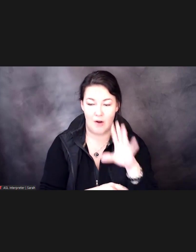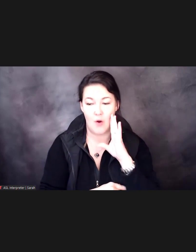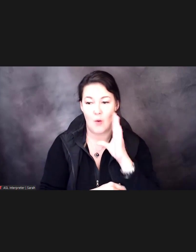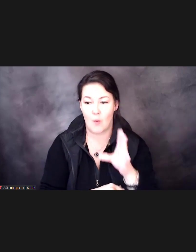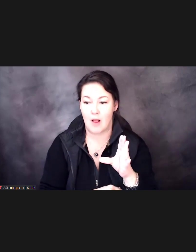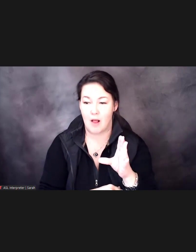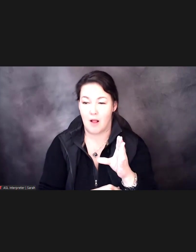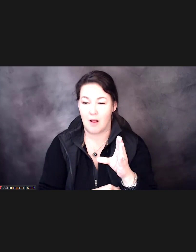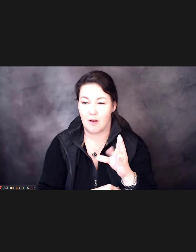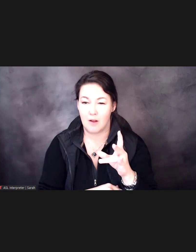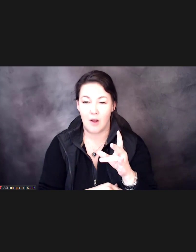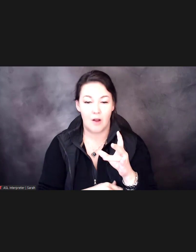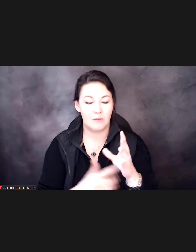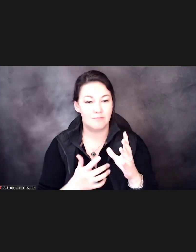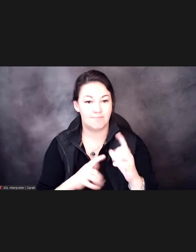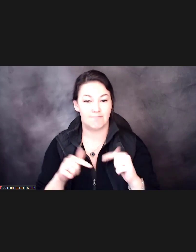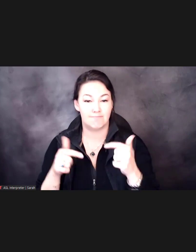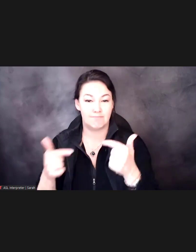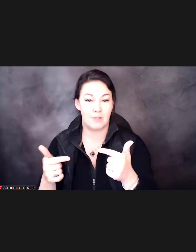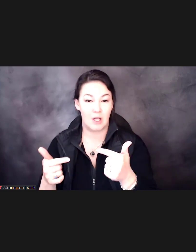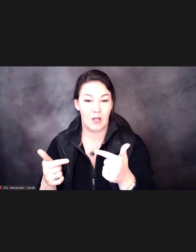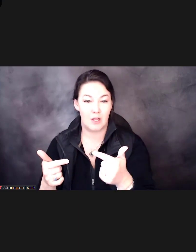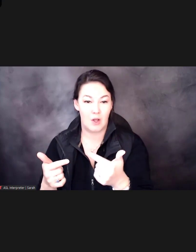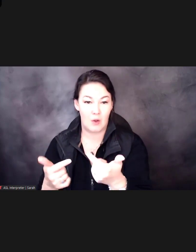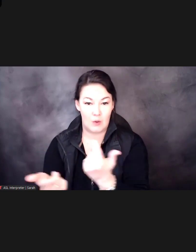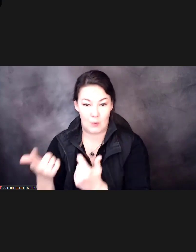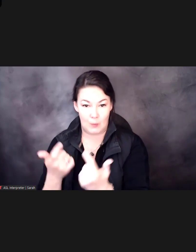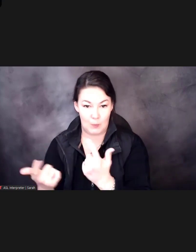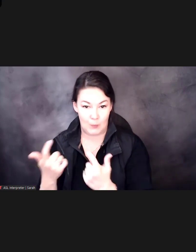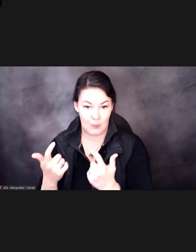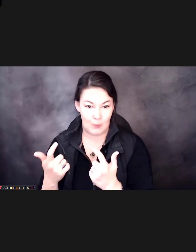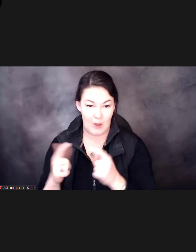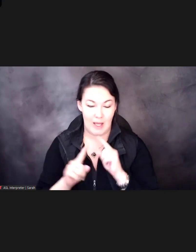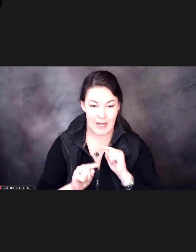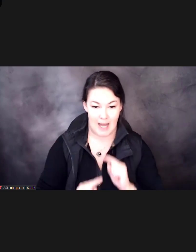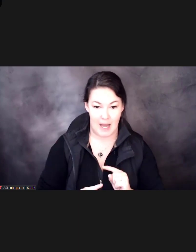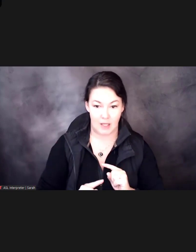going to open up our Q & A field, so that you can type in some